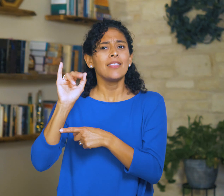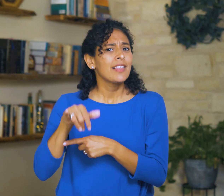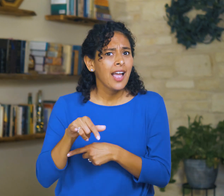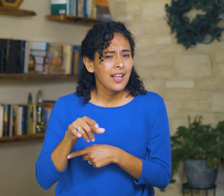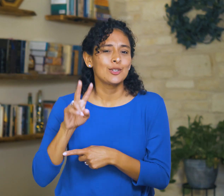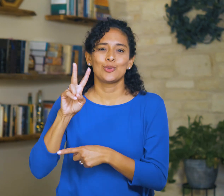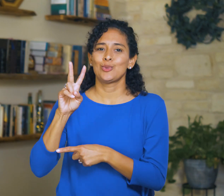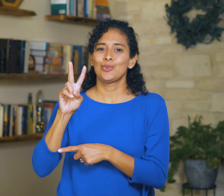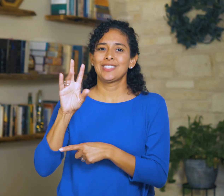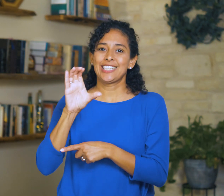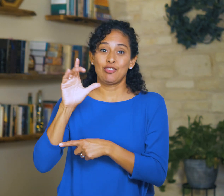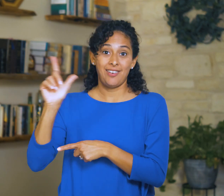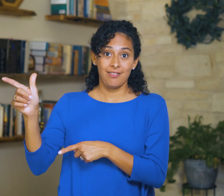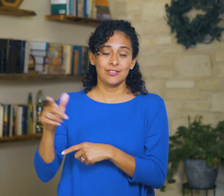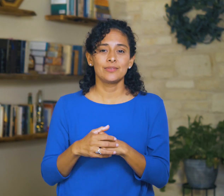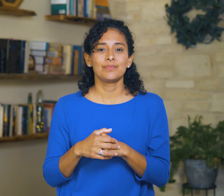which they conquer two centuries later.